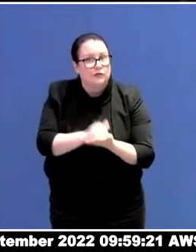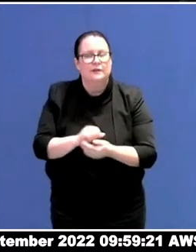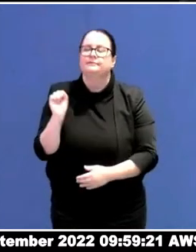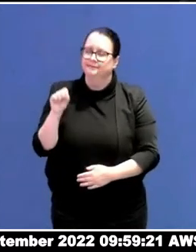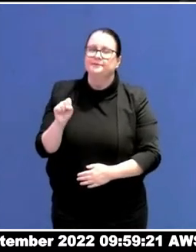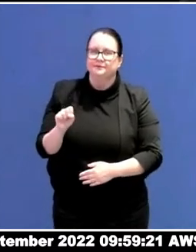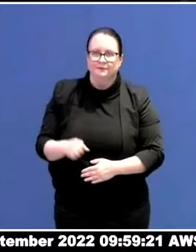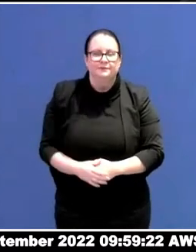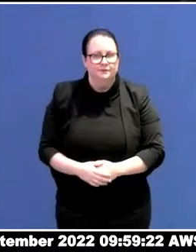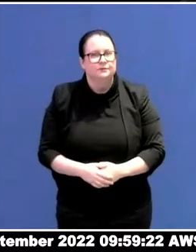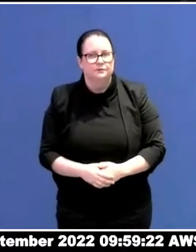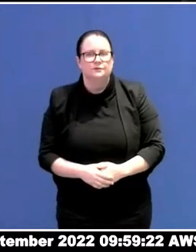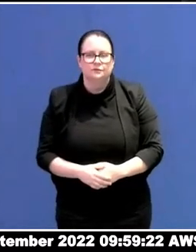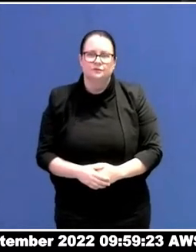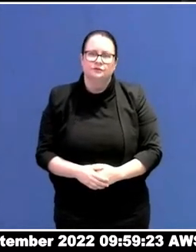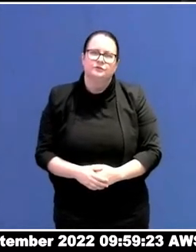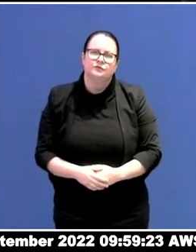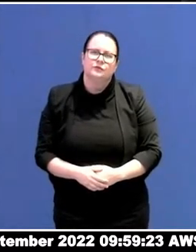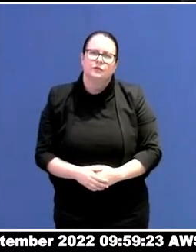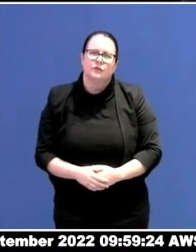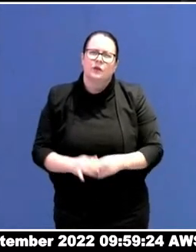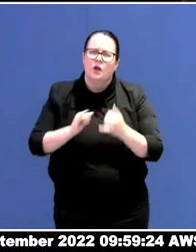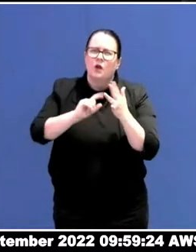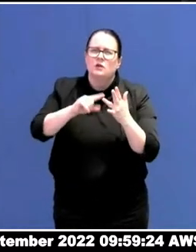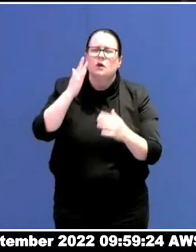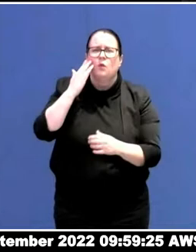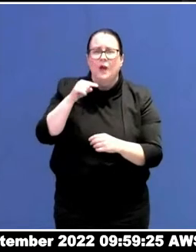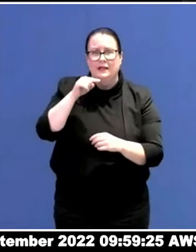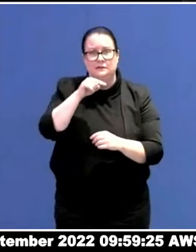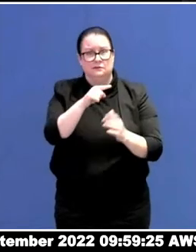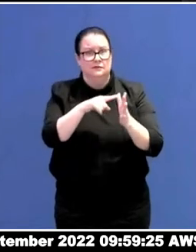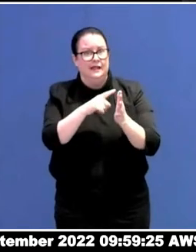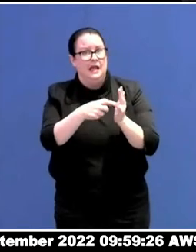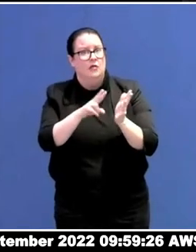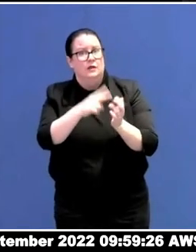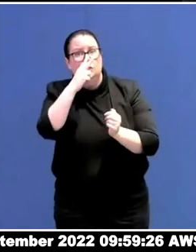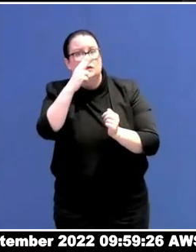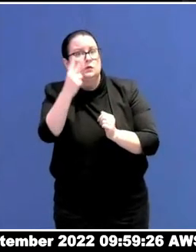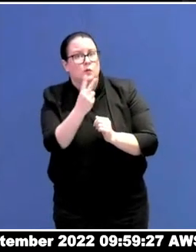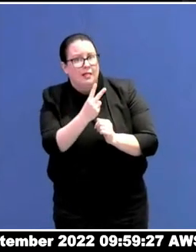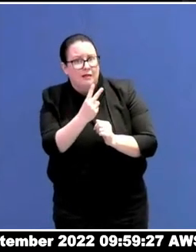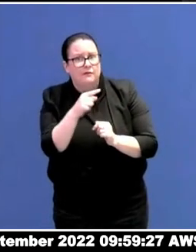Is it also the case that when he was about 12 years of age, Aaron was diagnosed with autism?